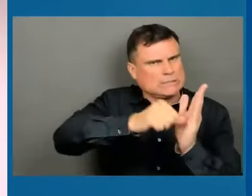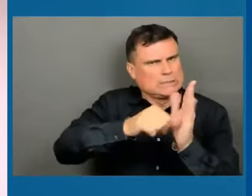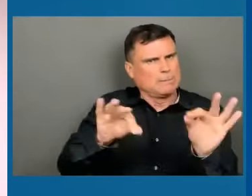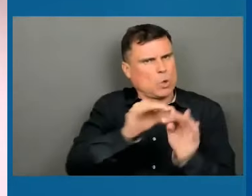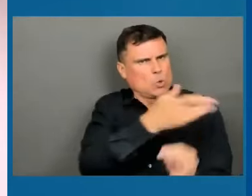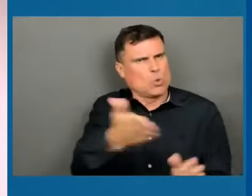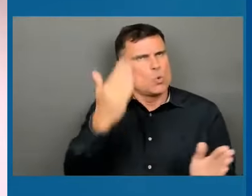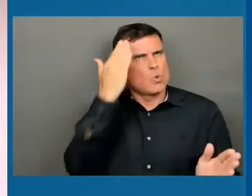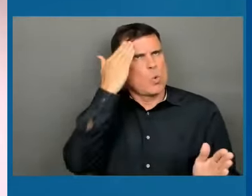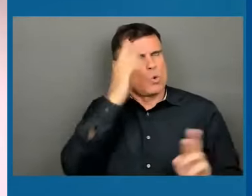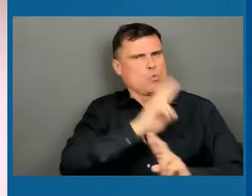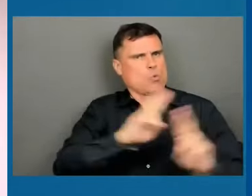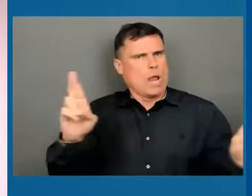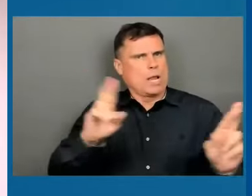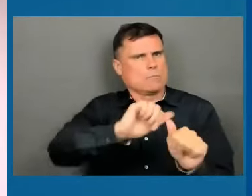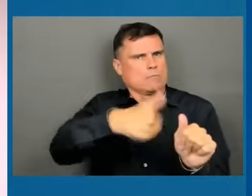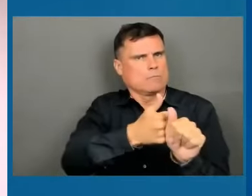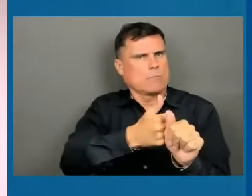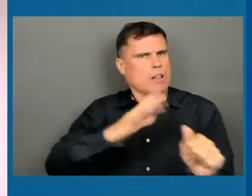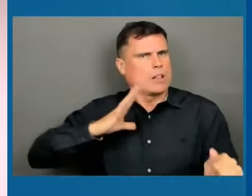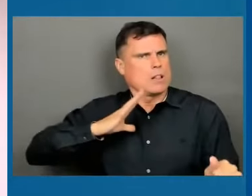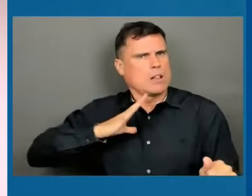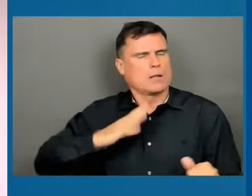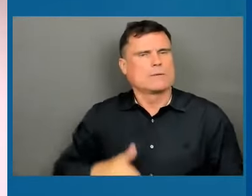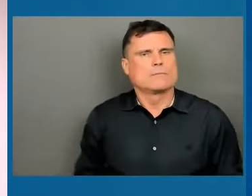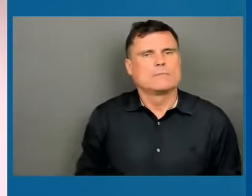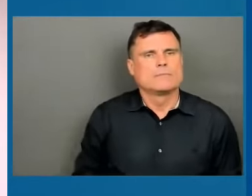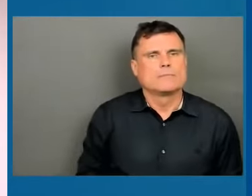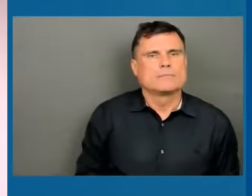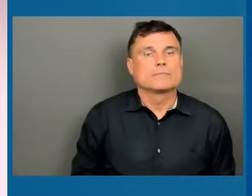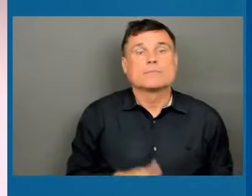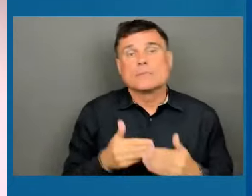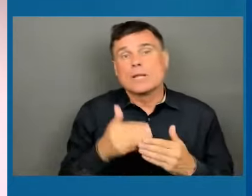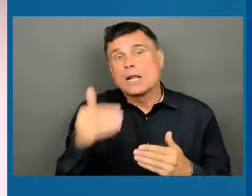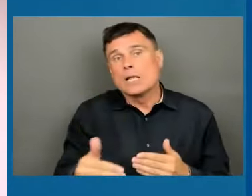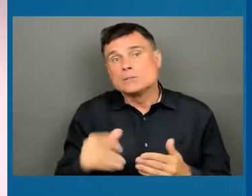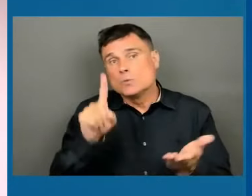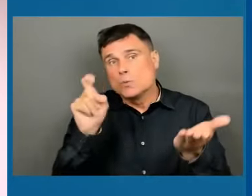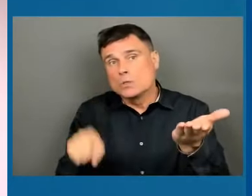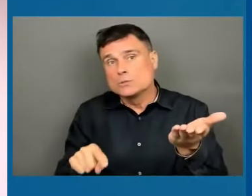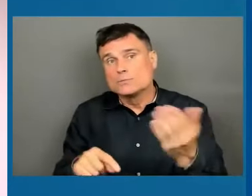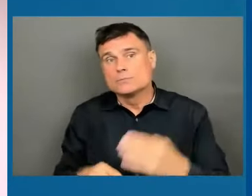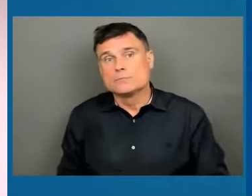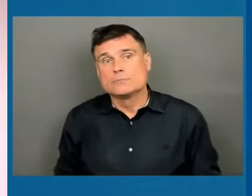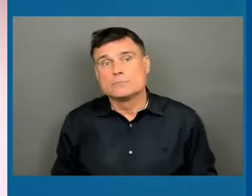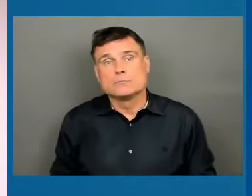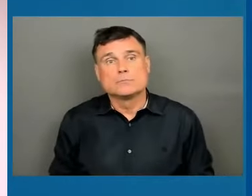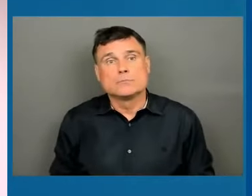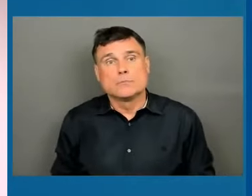Darren I believe from the cariboo region. Please correct me if I'm wrong. Darren, please go ahead.